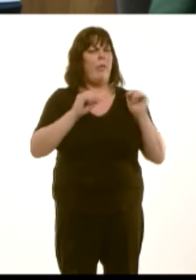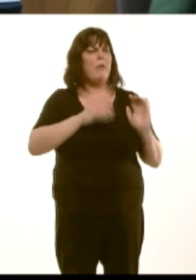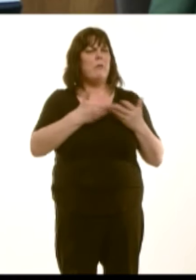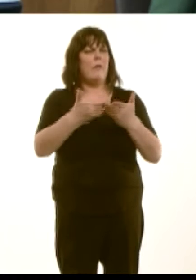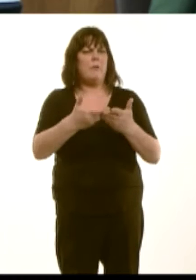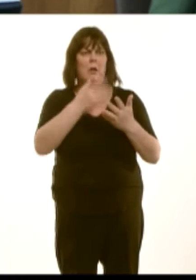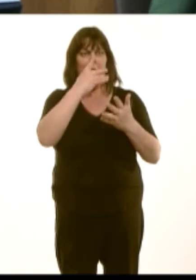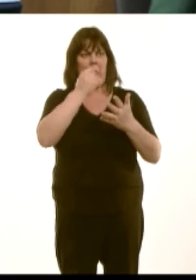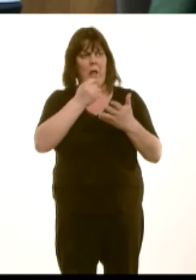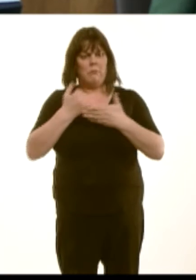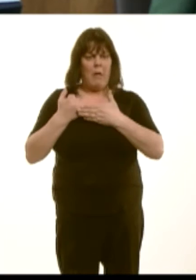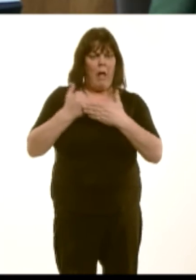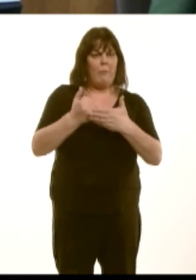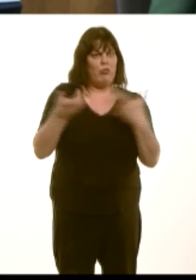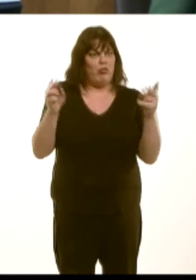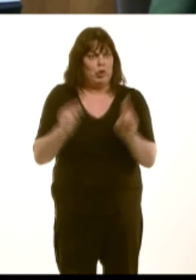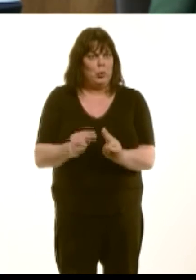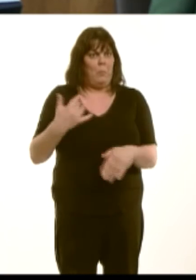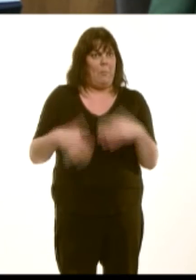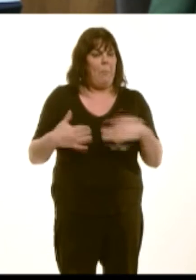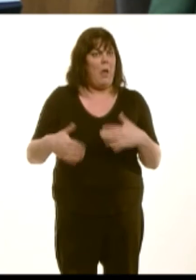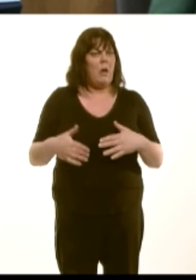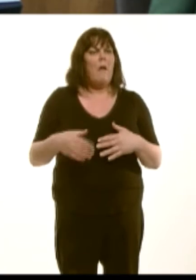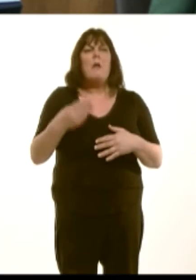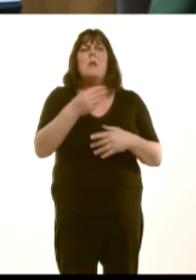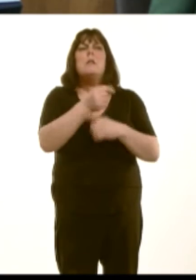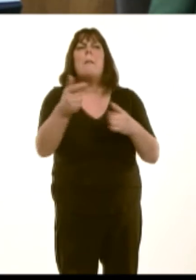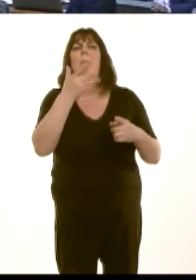level of pain relief to people, although, for some people, their conditions will be more difficult than others.